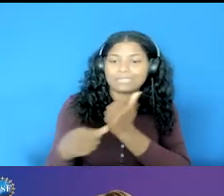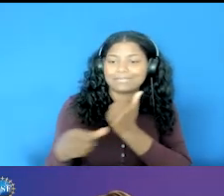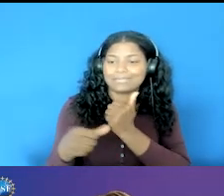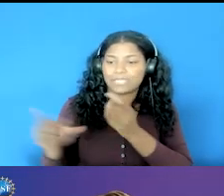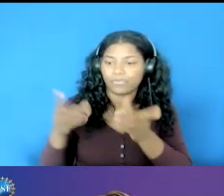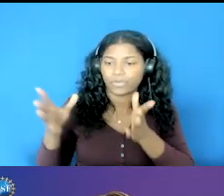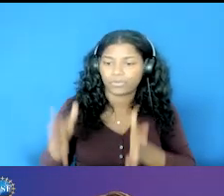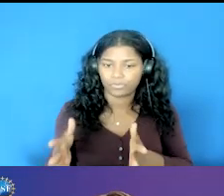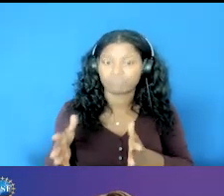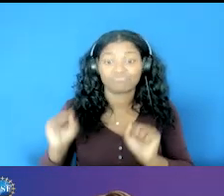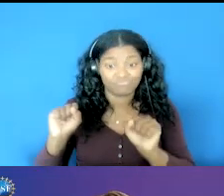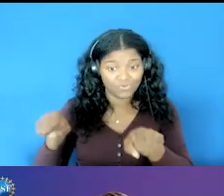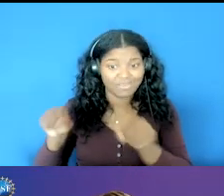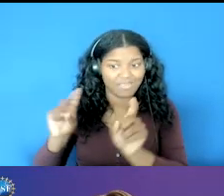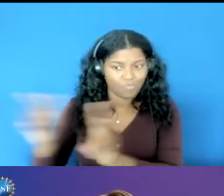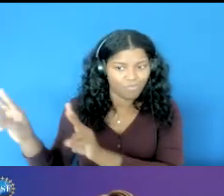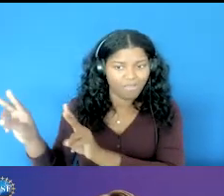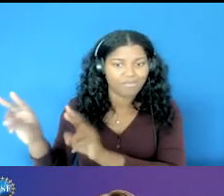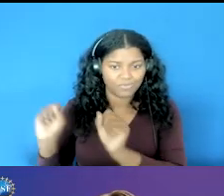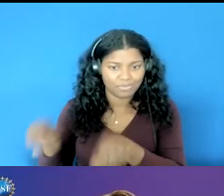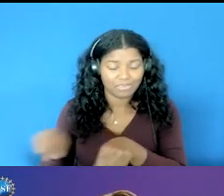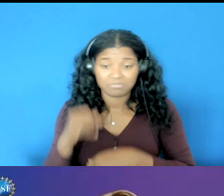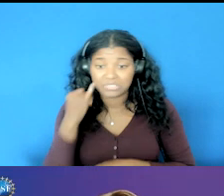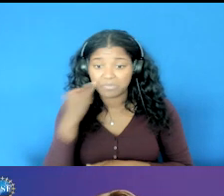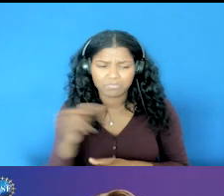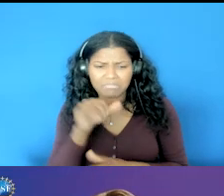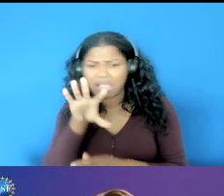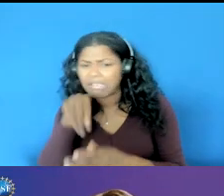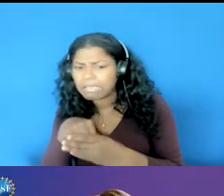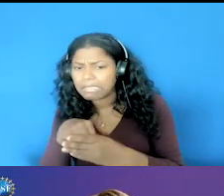Definitely check these out, even if you're not in the division of environmental biology,